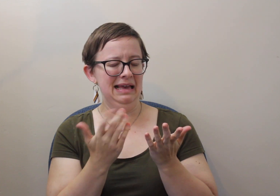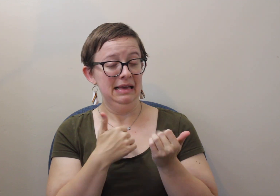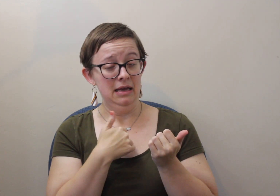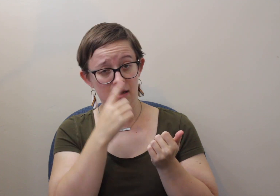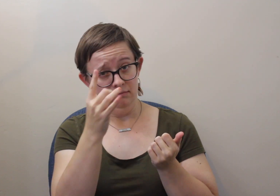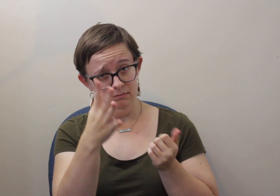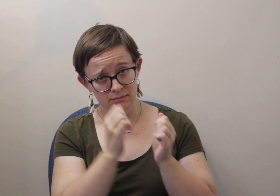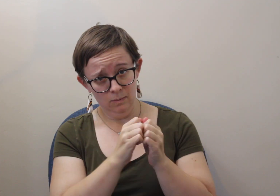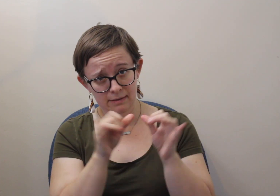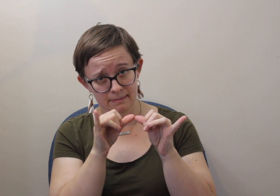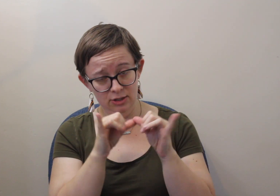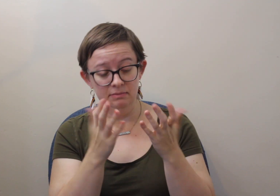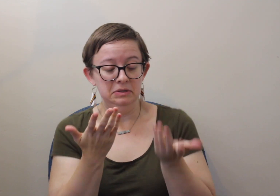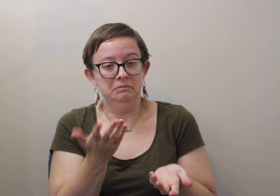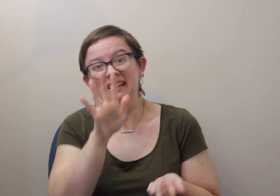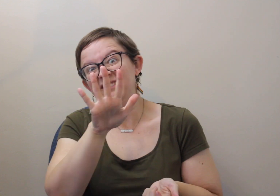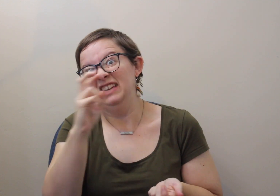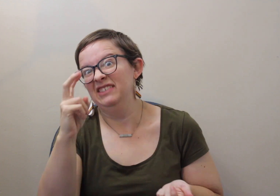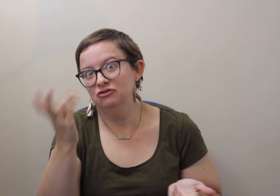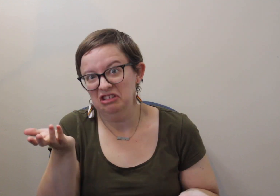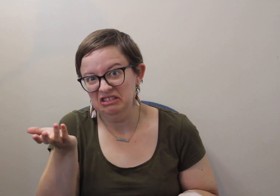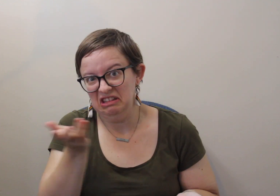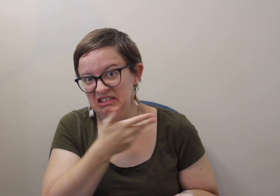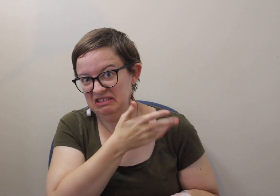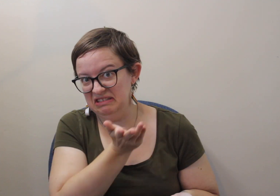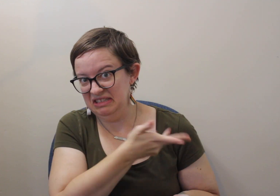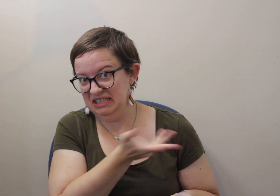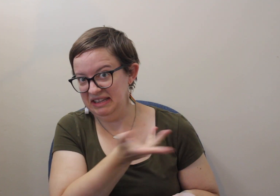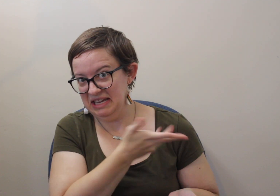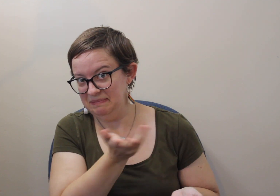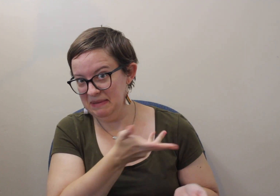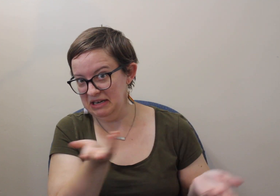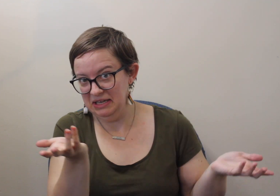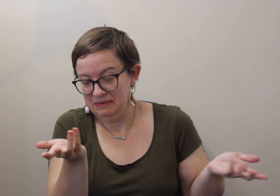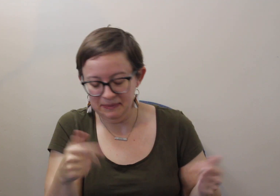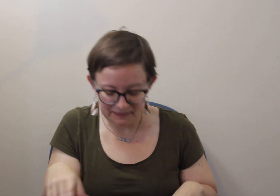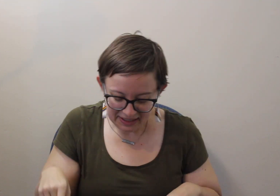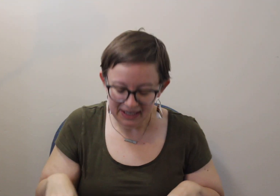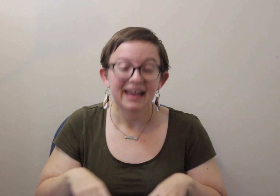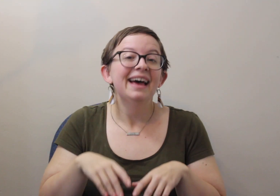I have no idea. I'm horrible with measurements but it's five inches long. Which you know is that stuff.